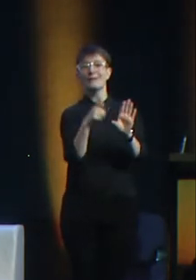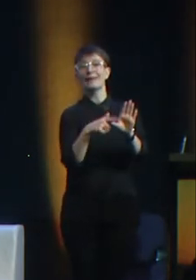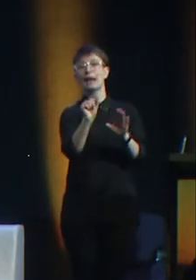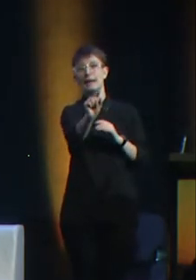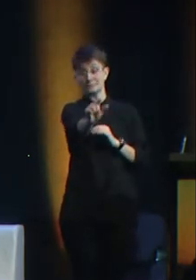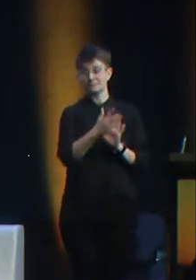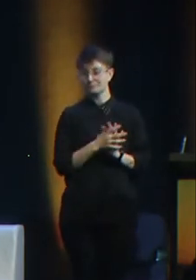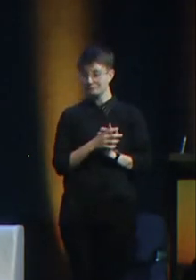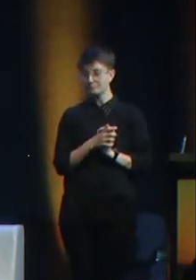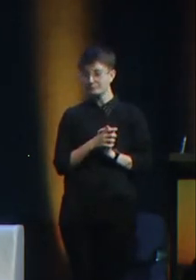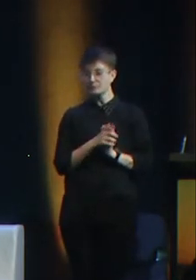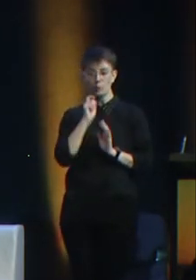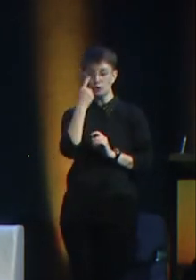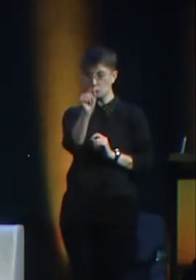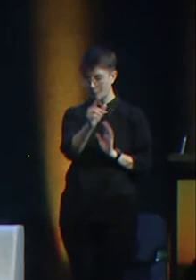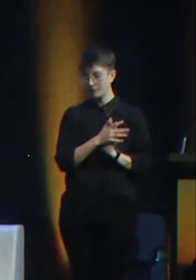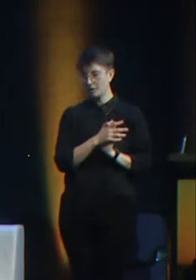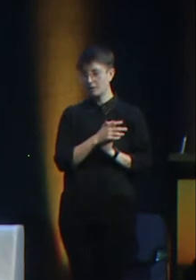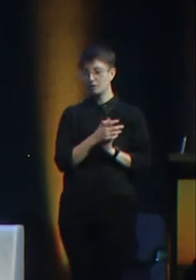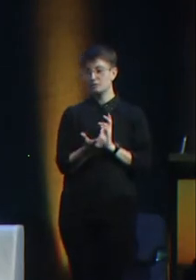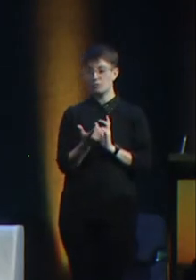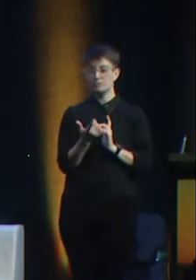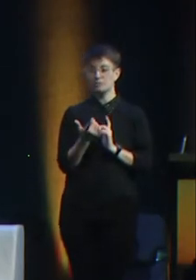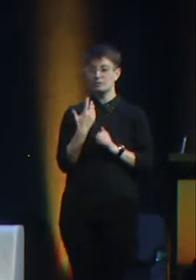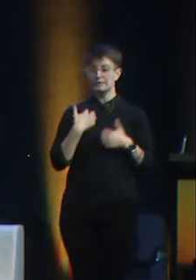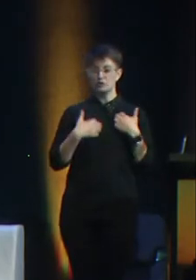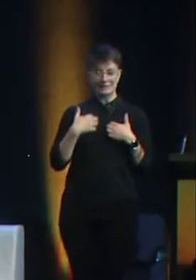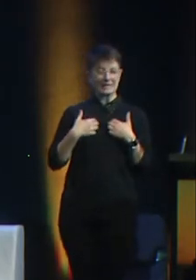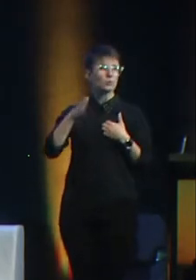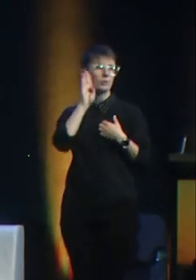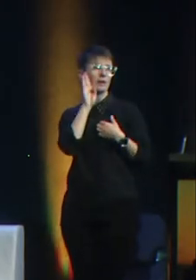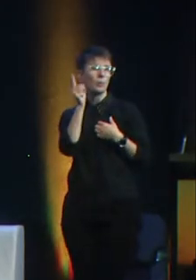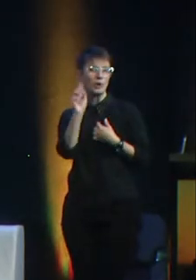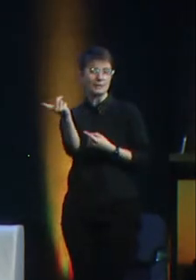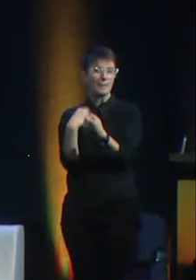to that – environment, people, jobs and those sorts of things are all clearly starting